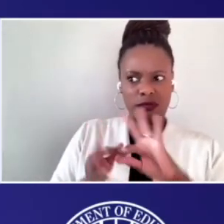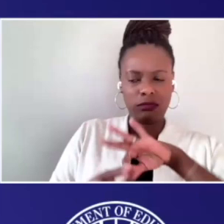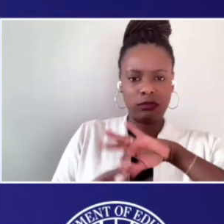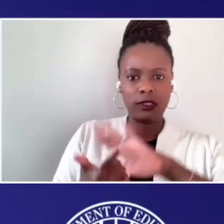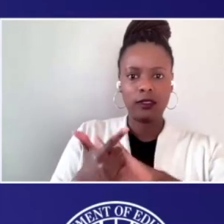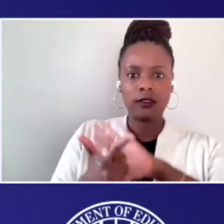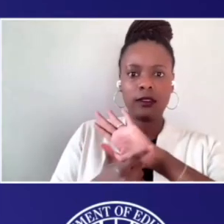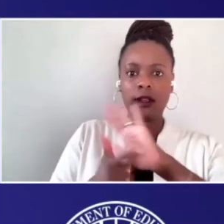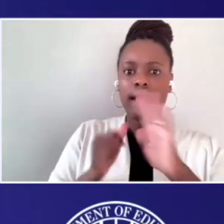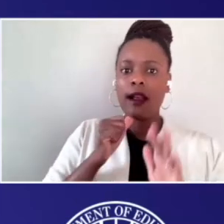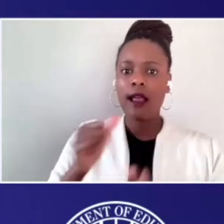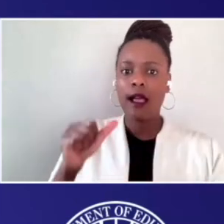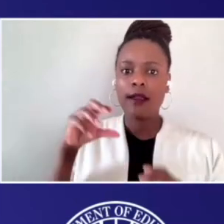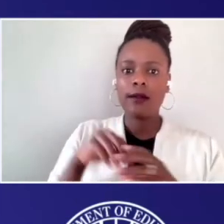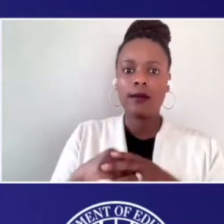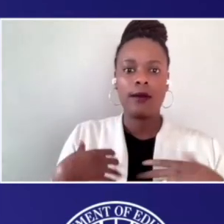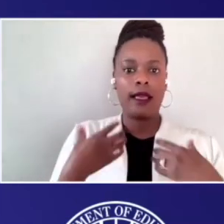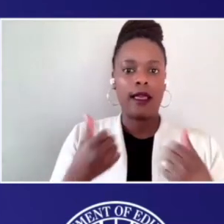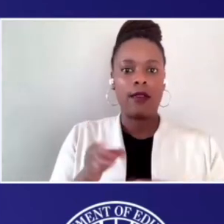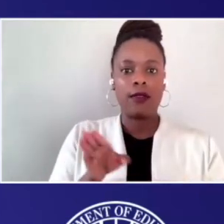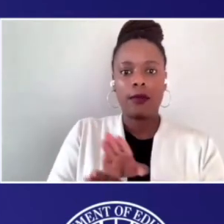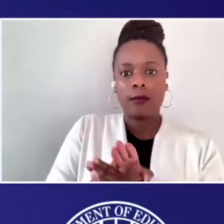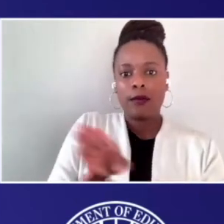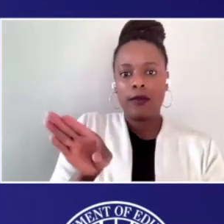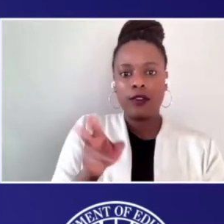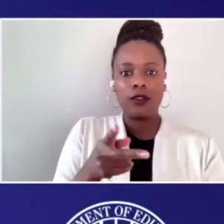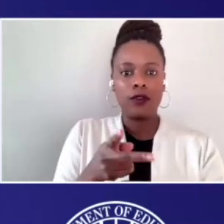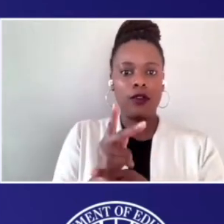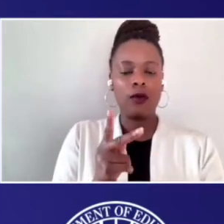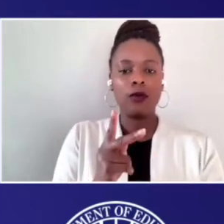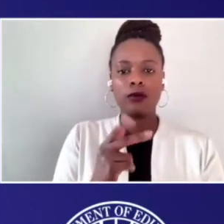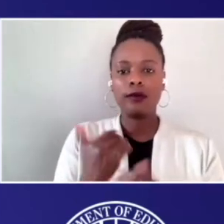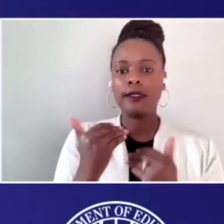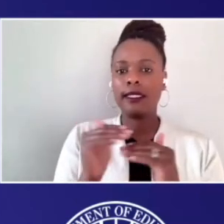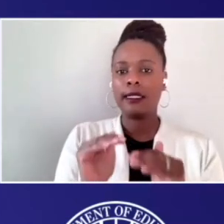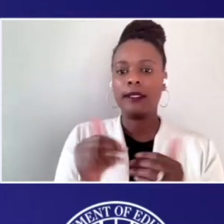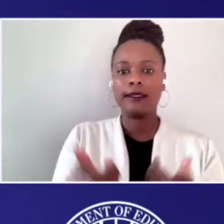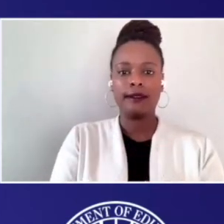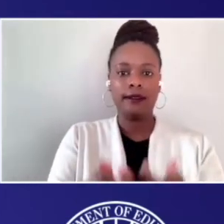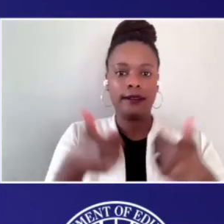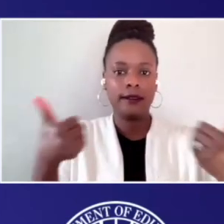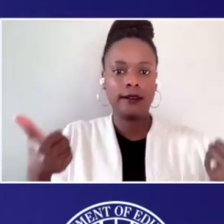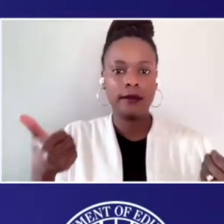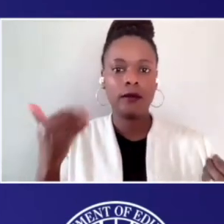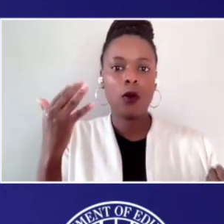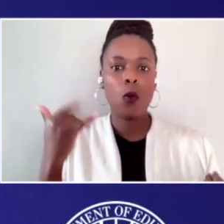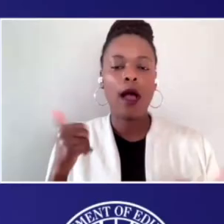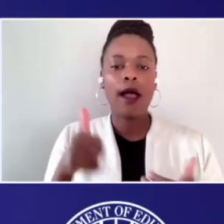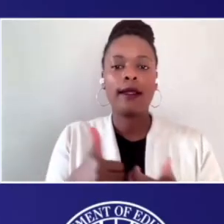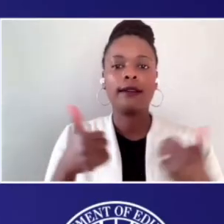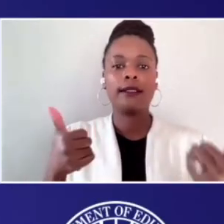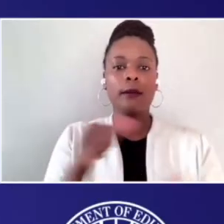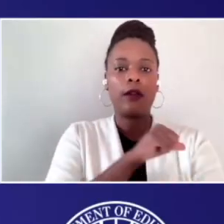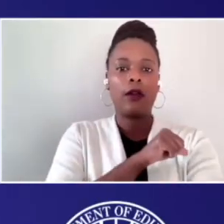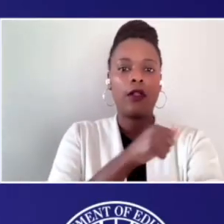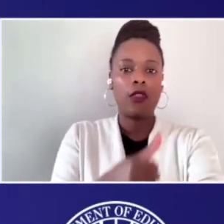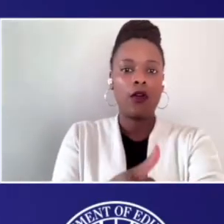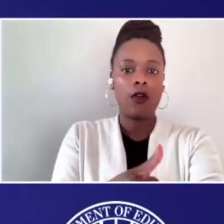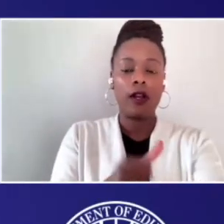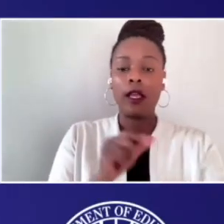profession loans as loan limits. It's separate and apart because it's under a separate authority. It's not under the same authority as the